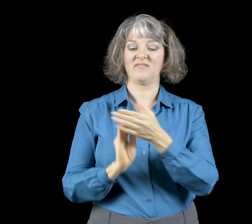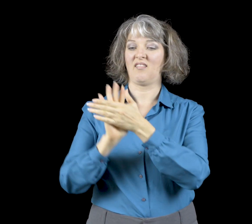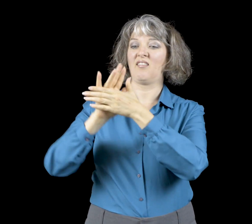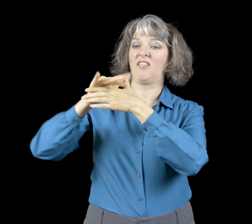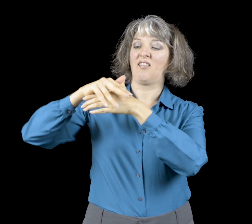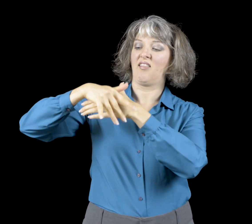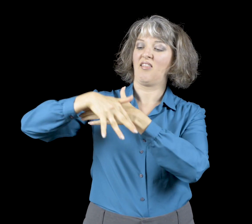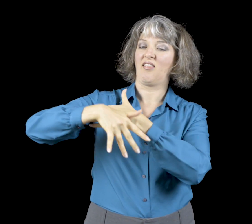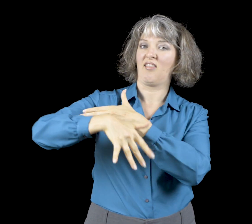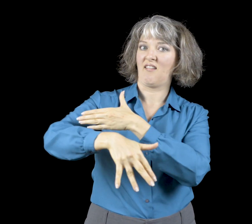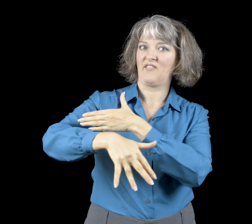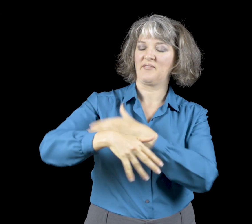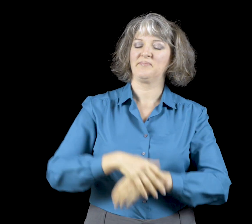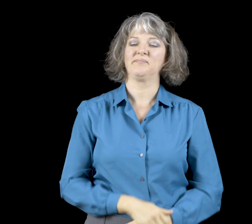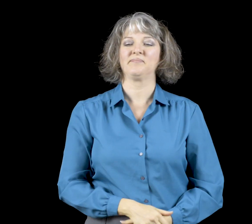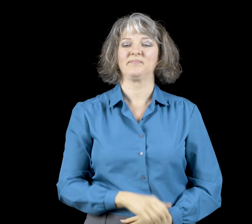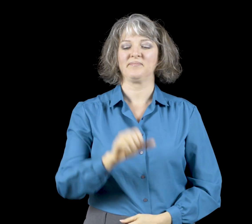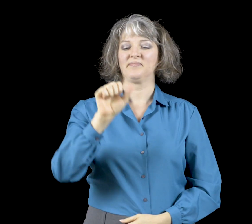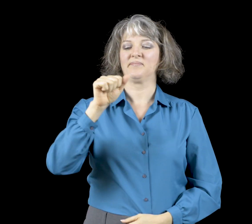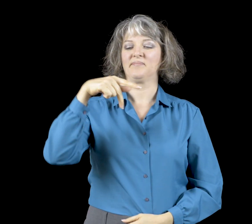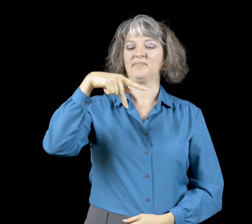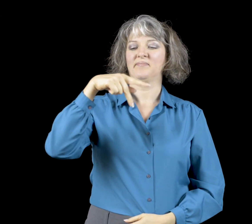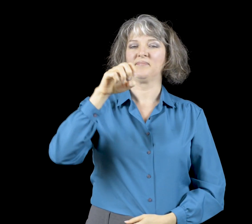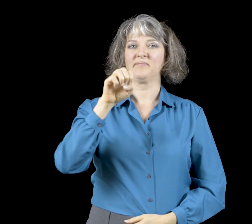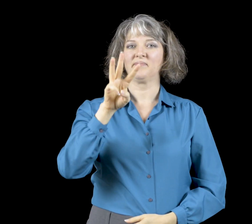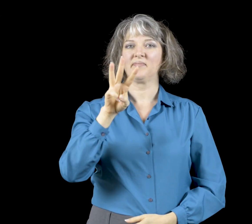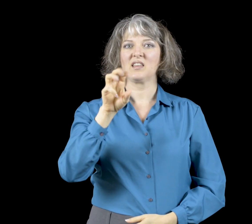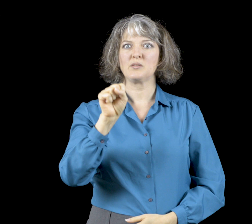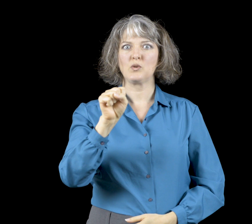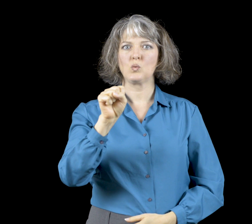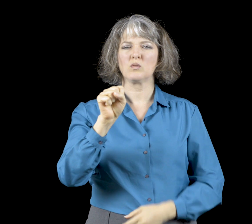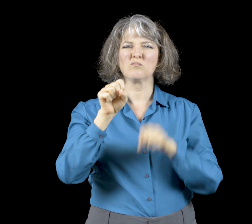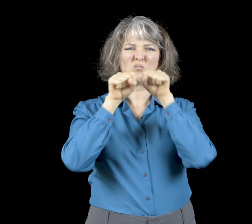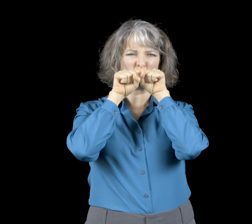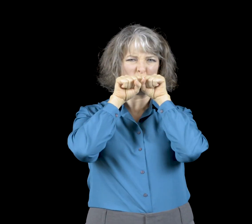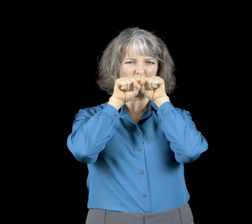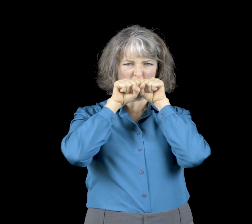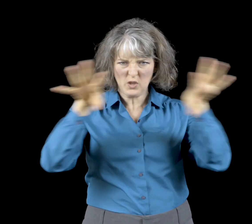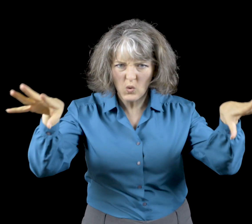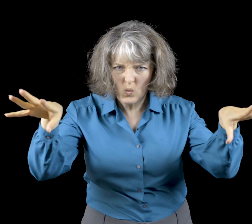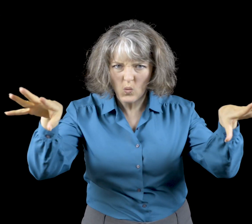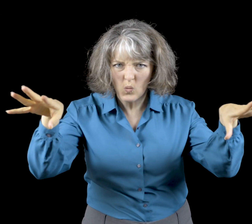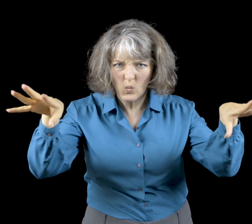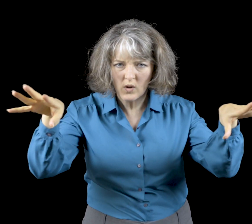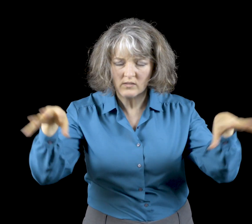Or magma. S-P-E-W-S Spews